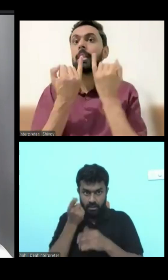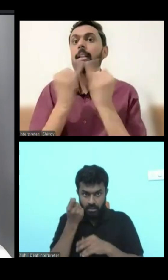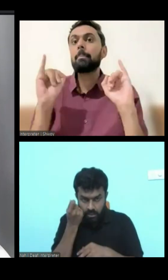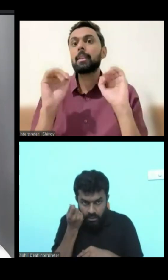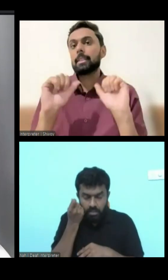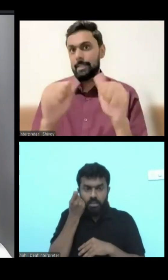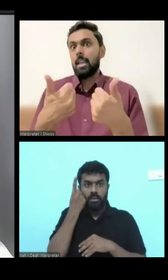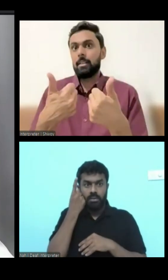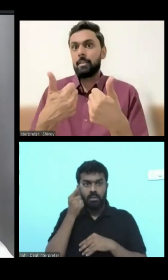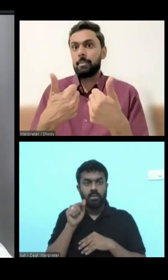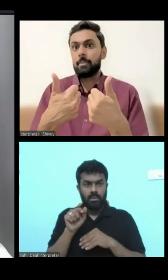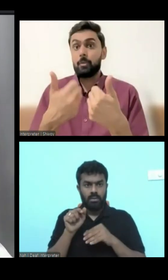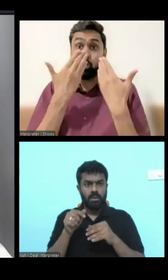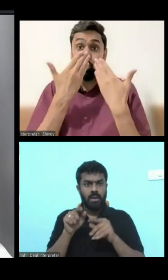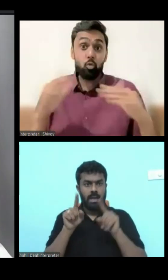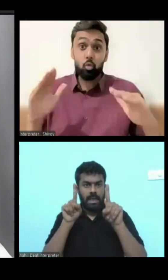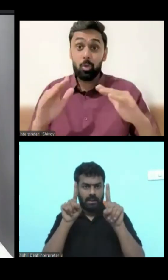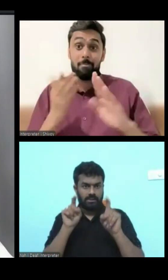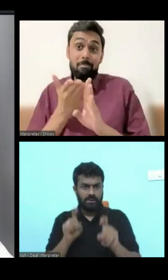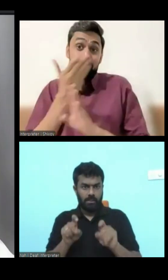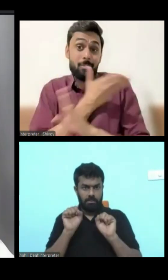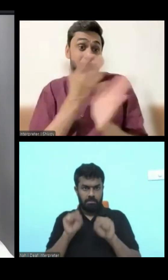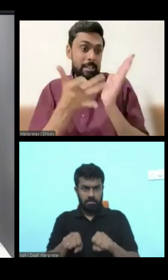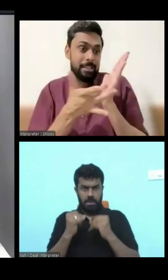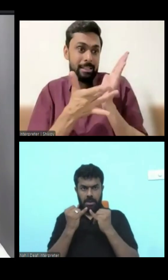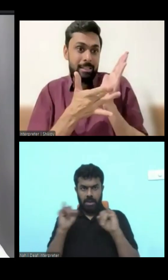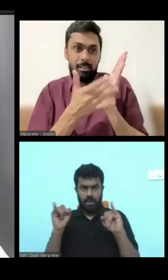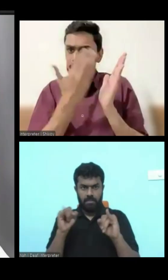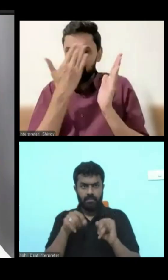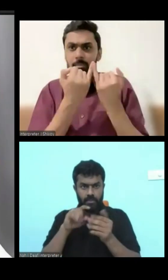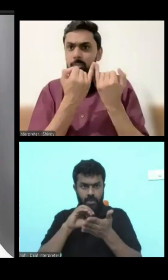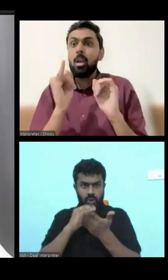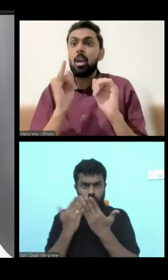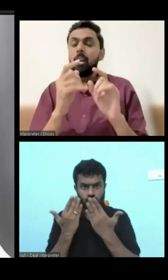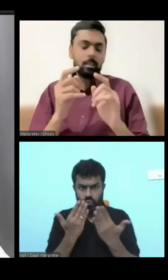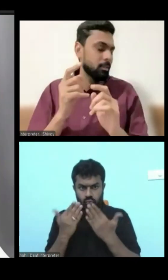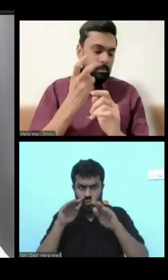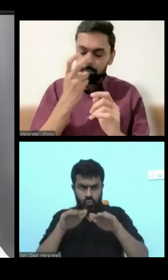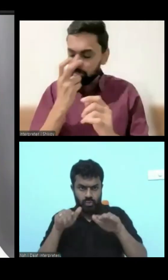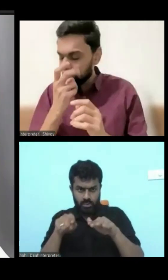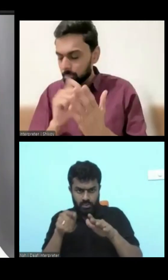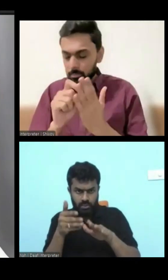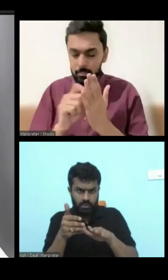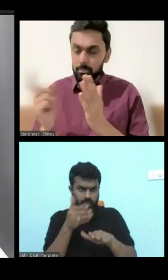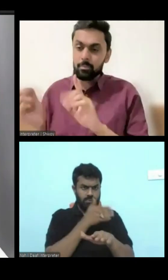But if students are not given their exams independently, it means that they have not been taught touch typing at an early age.